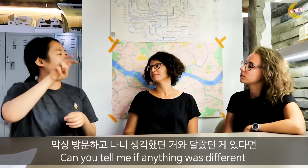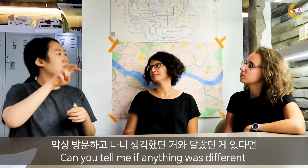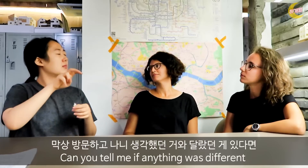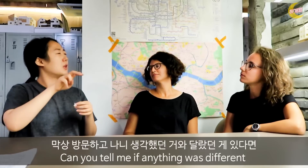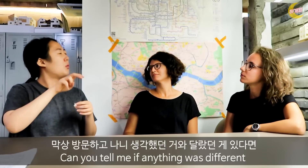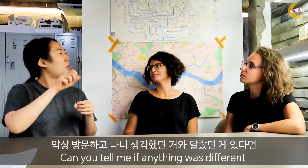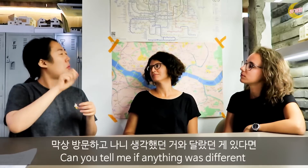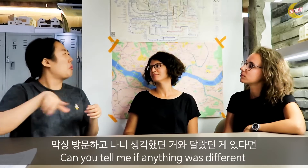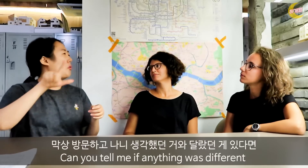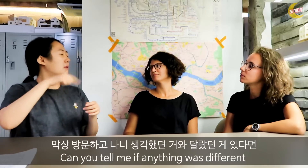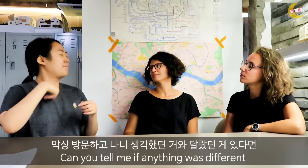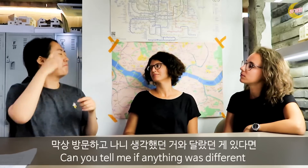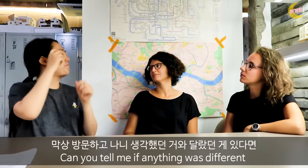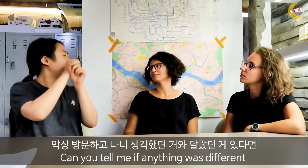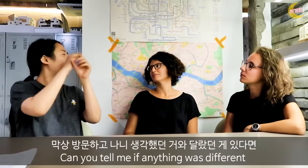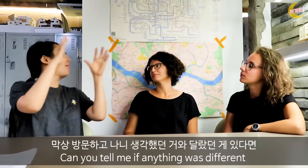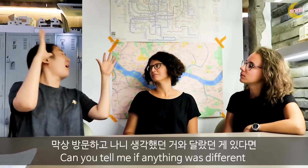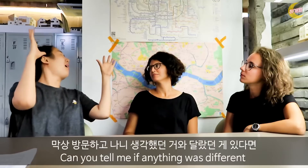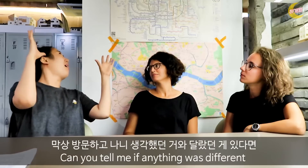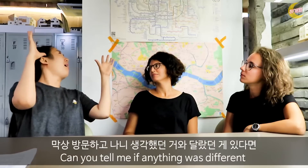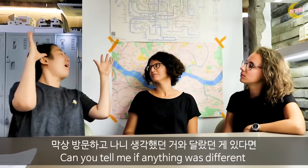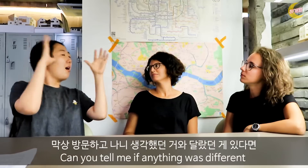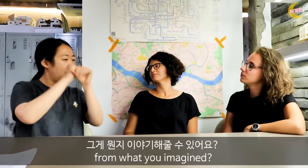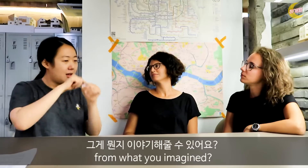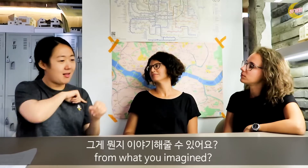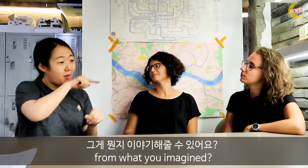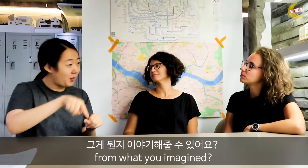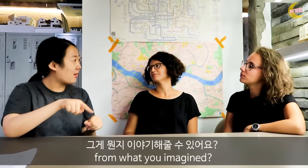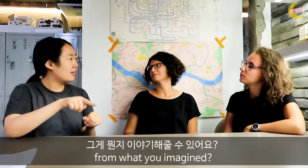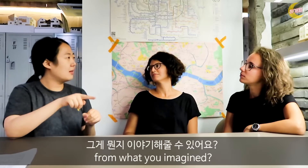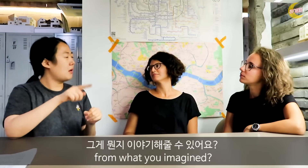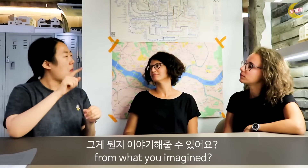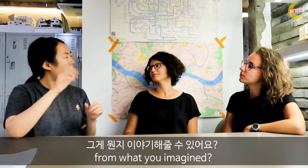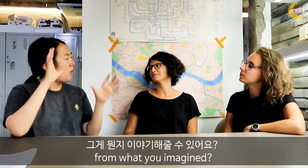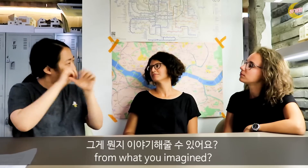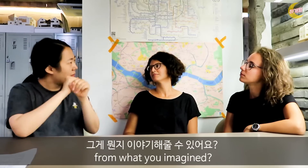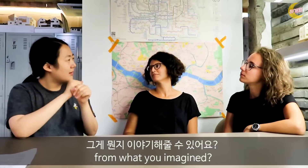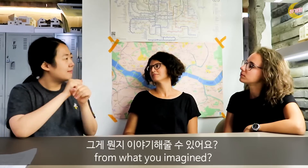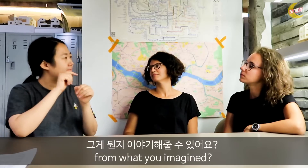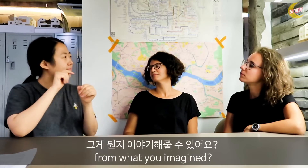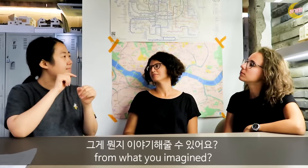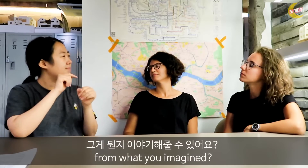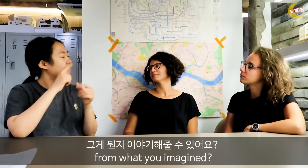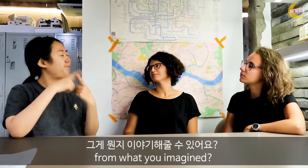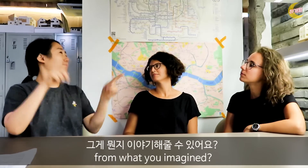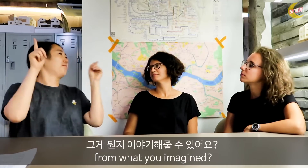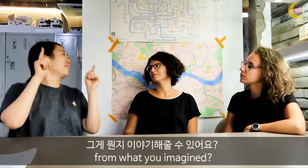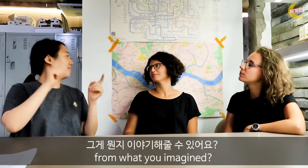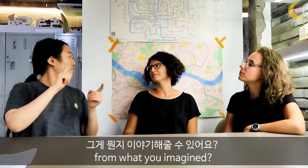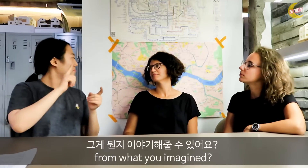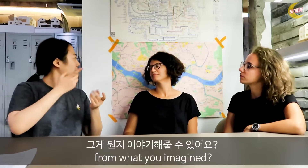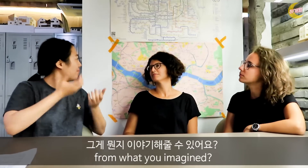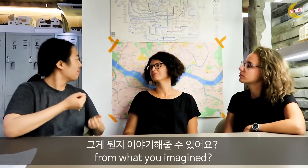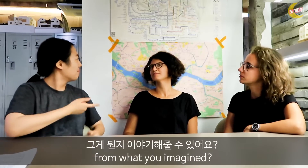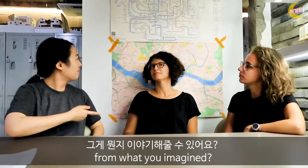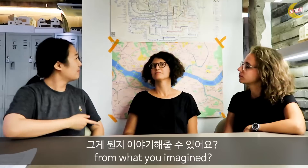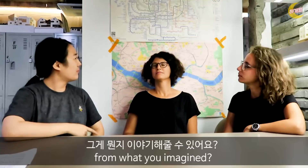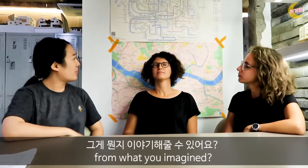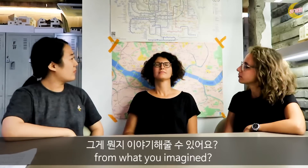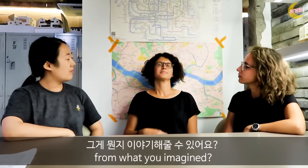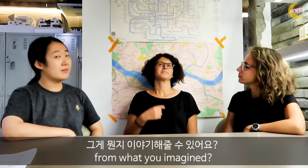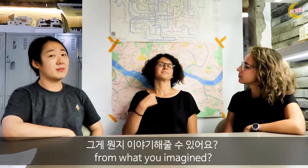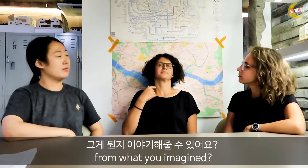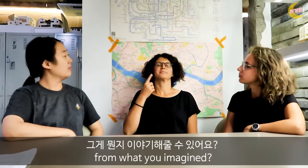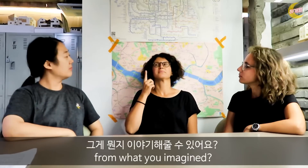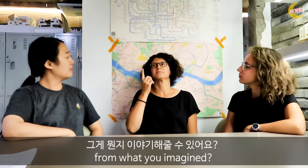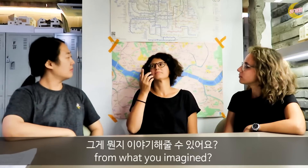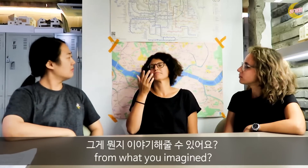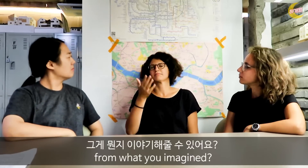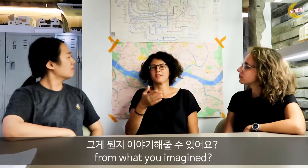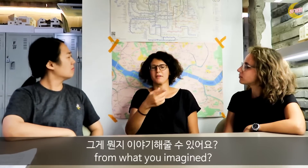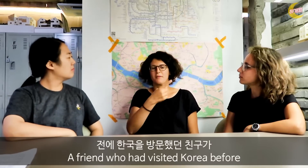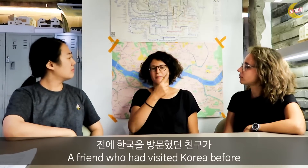Can you tell me if anything was different from what you imagined?